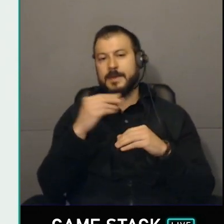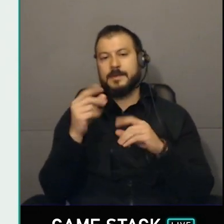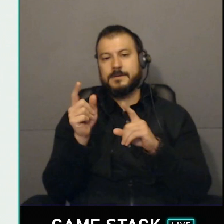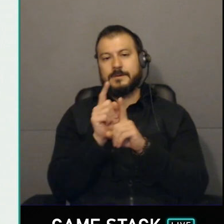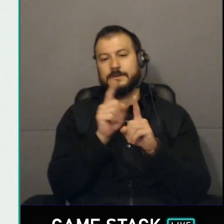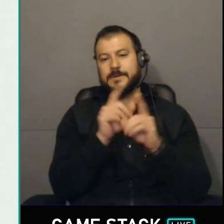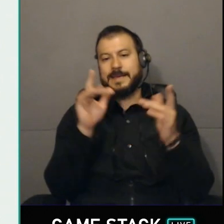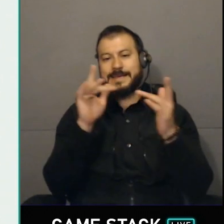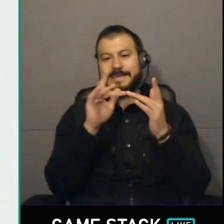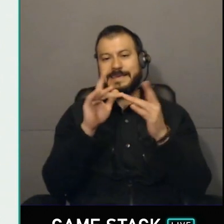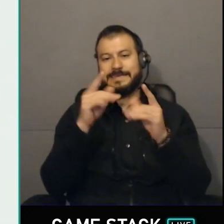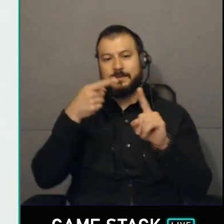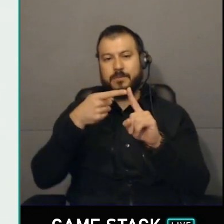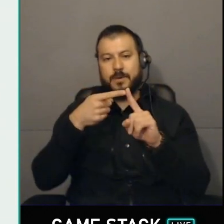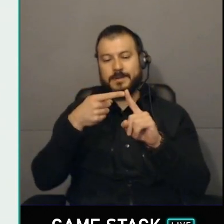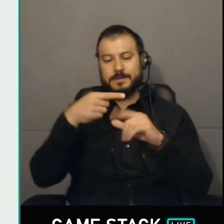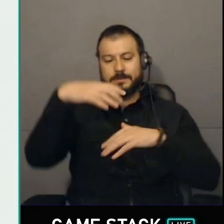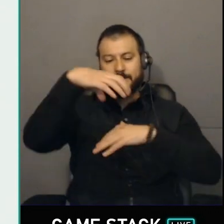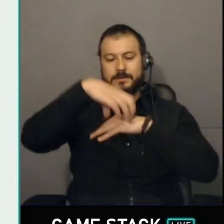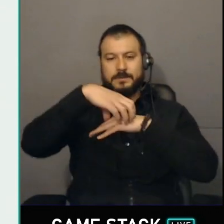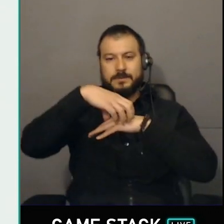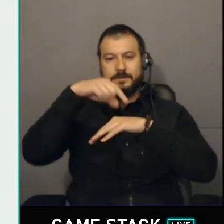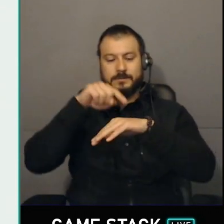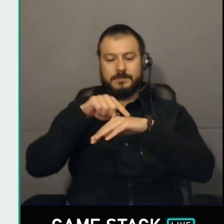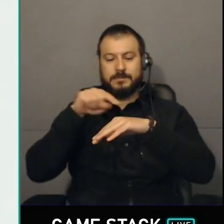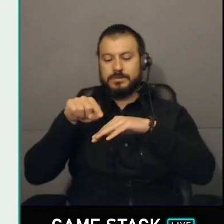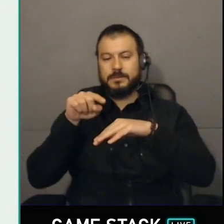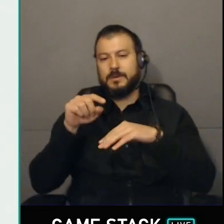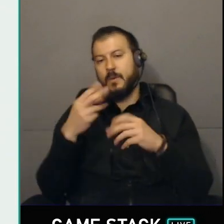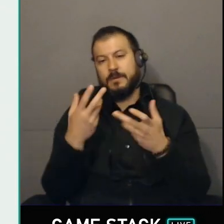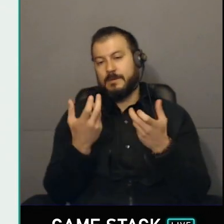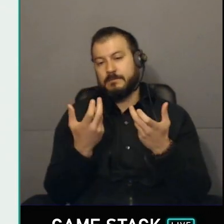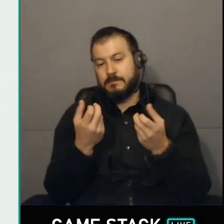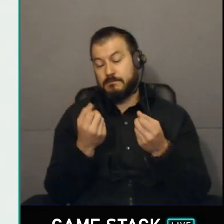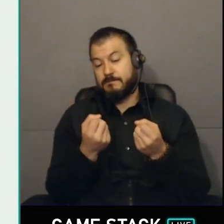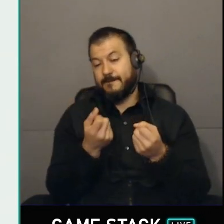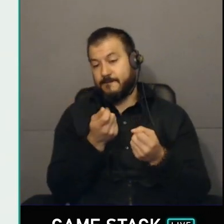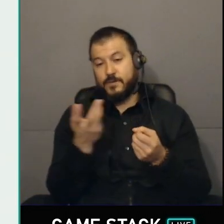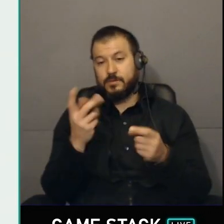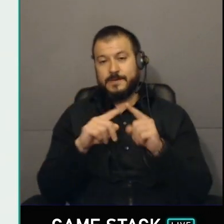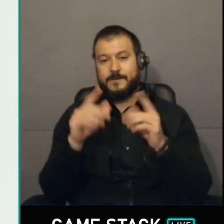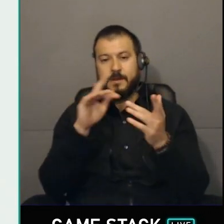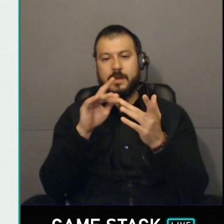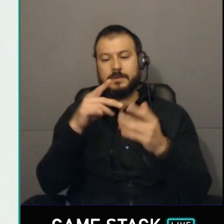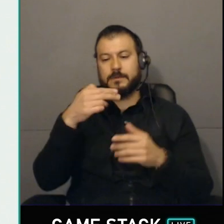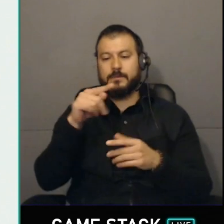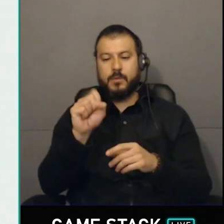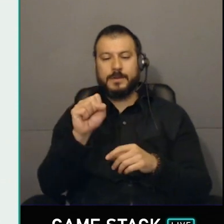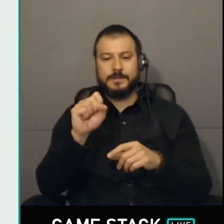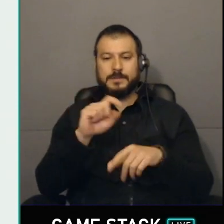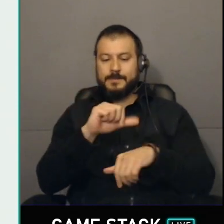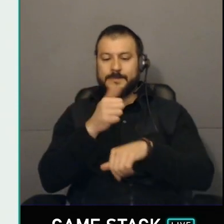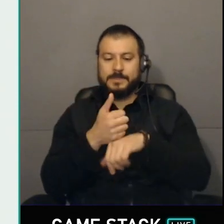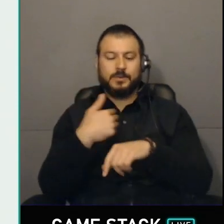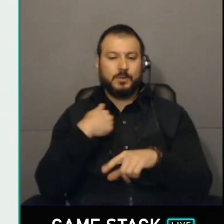a number of contact points that should be used in terms of positions on those bodies that we should be